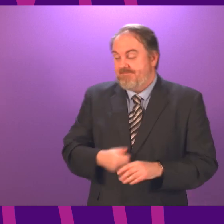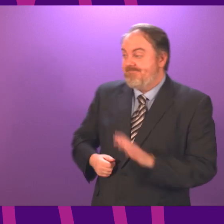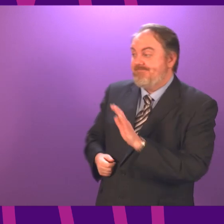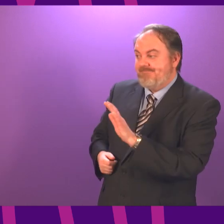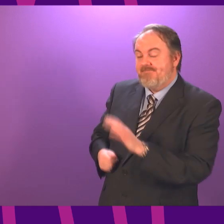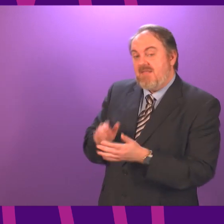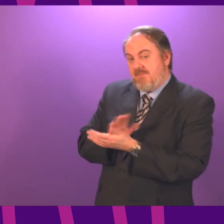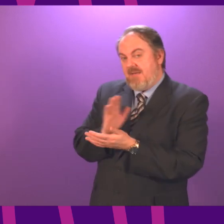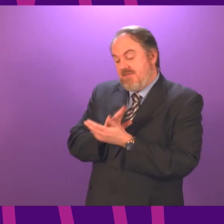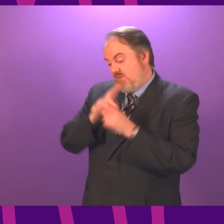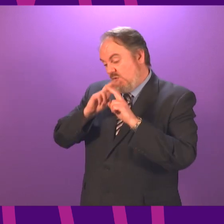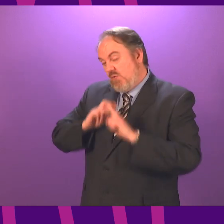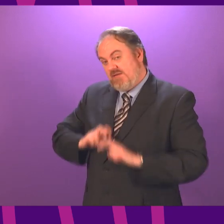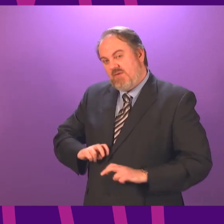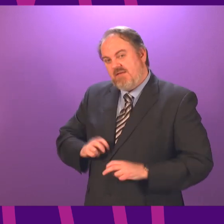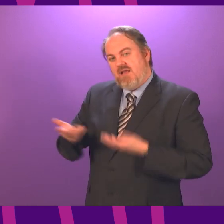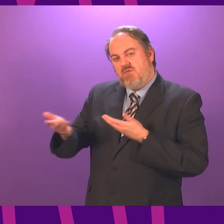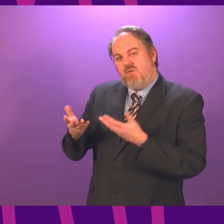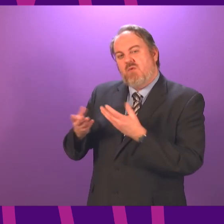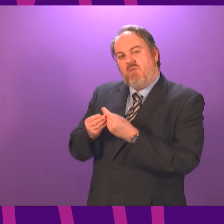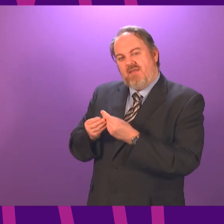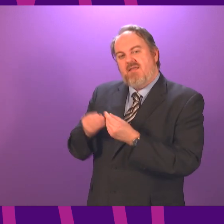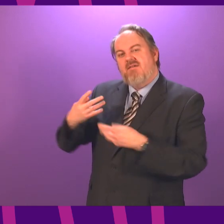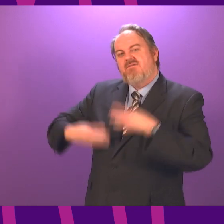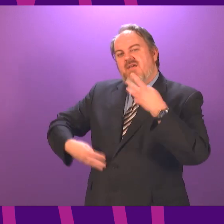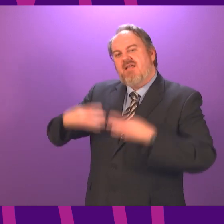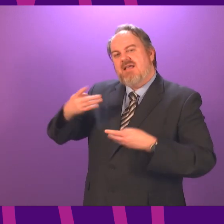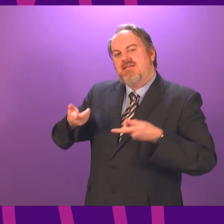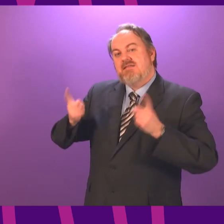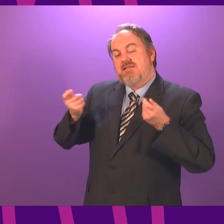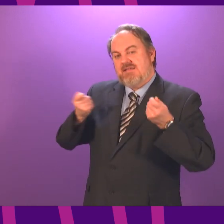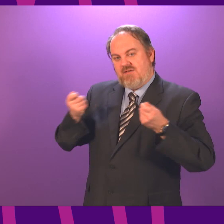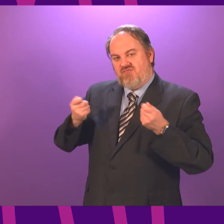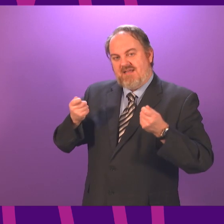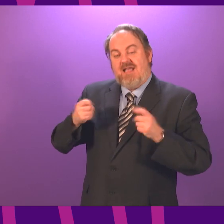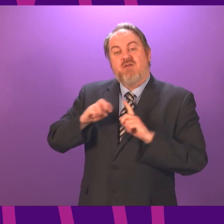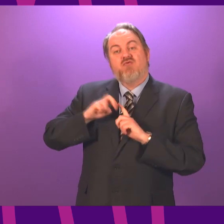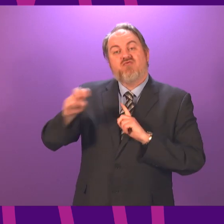both to the finance secretary and to the tourism secretary. Fergus Ewing, in the latter capacity,